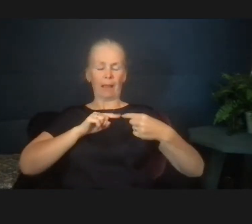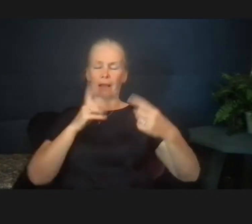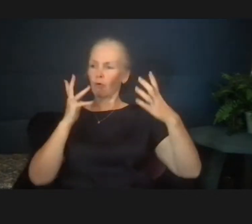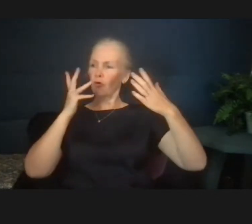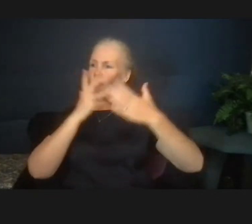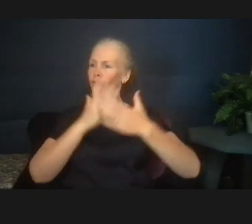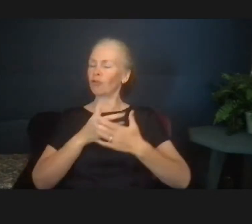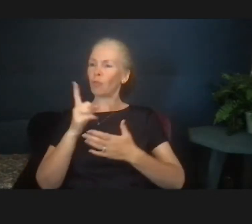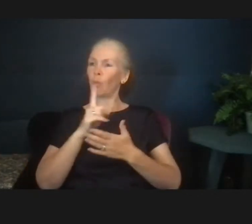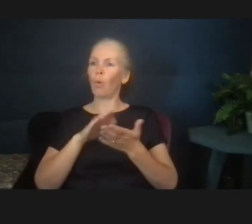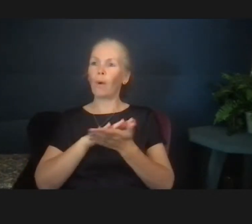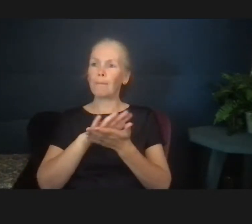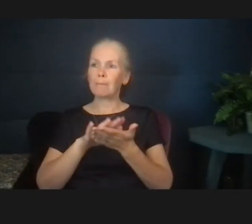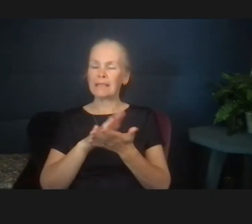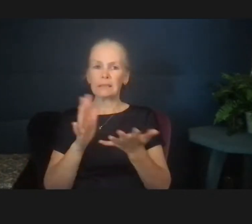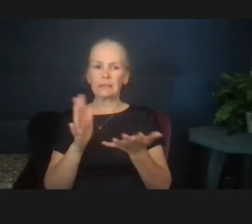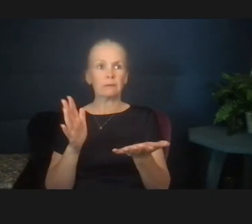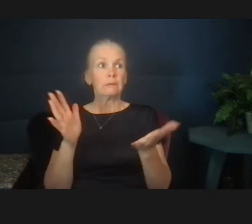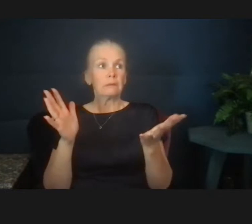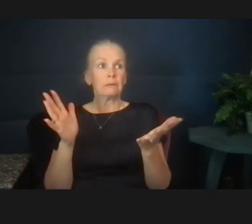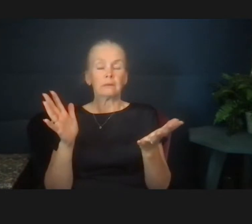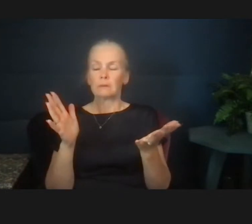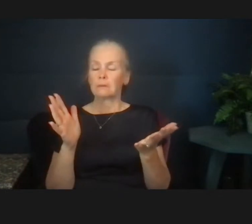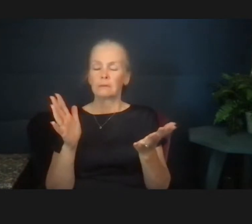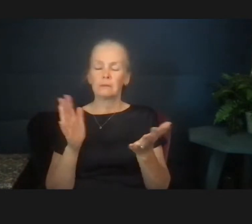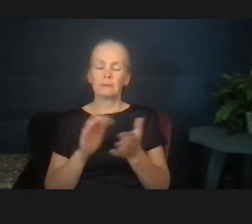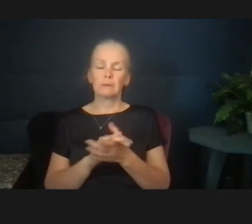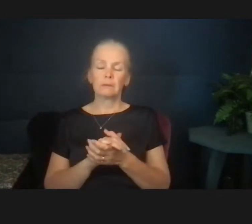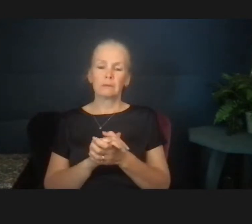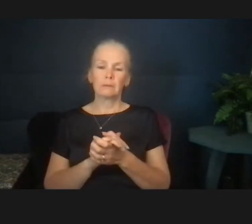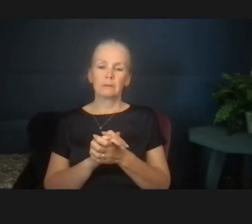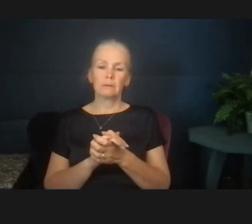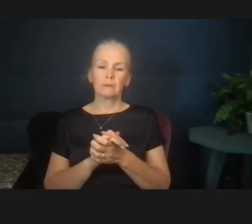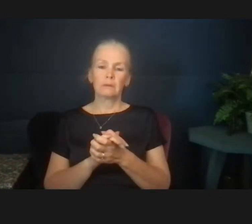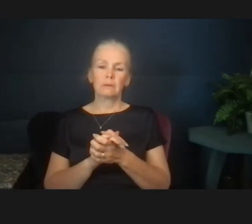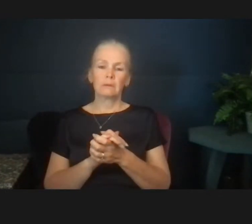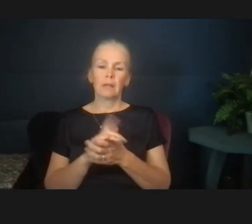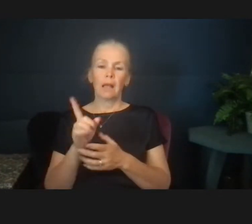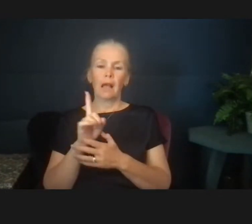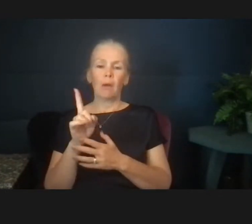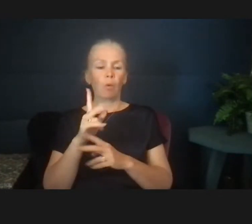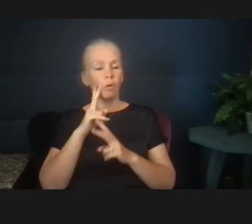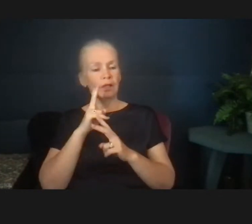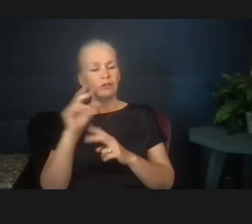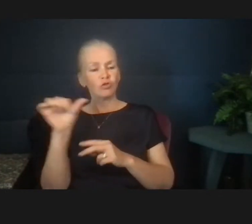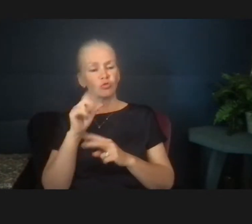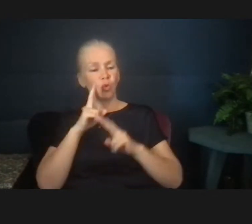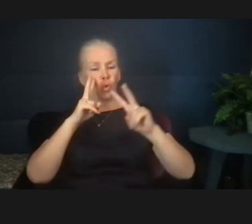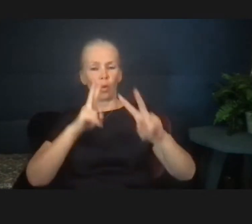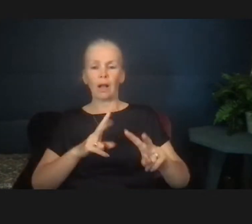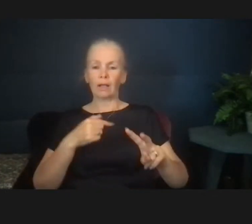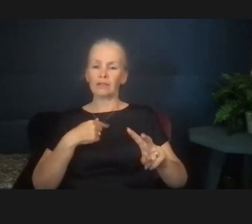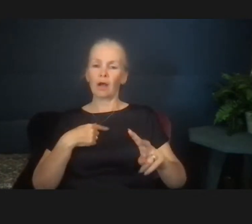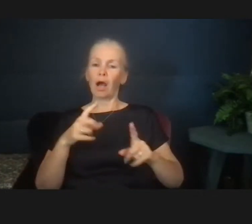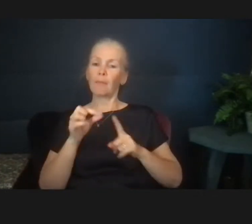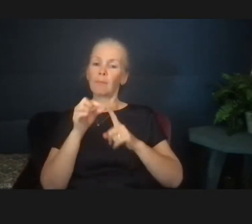what it actually is and what it actually looks like. And I propose in this session, we're